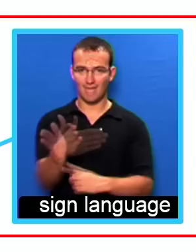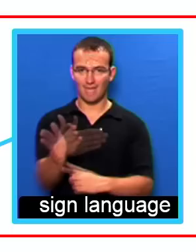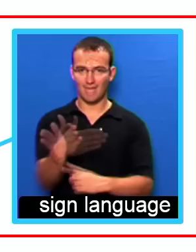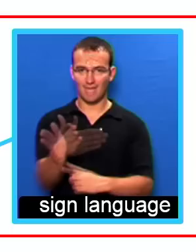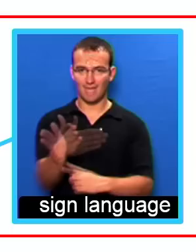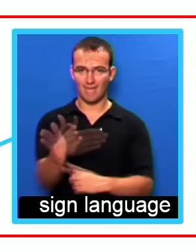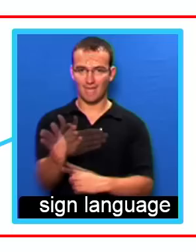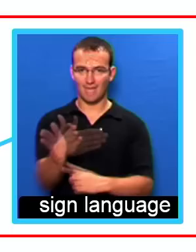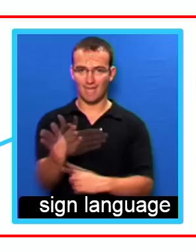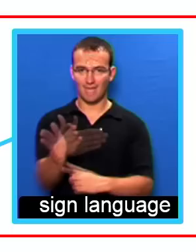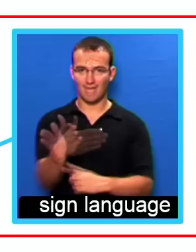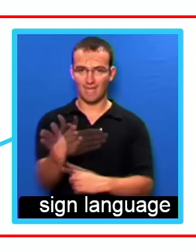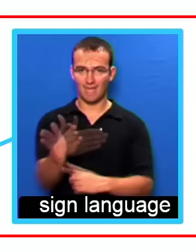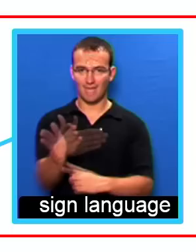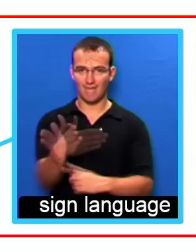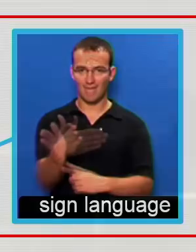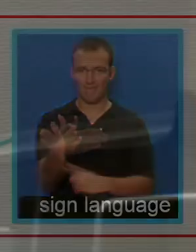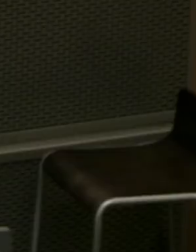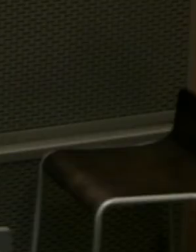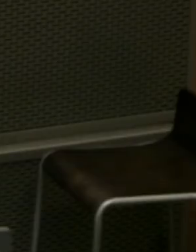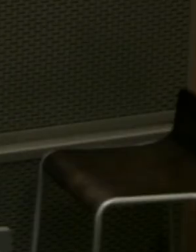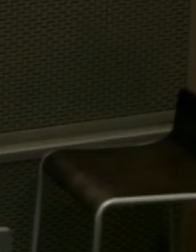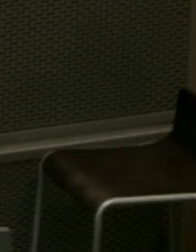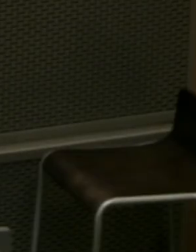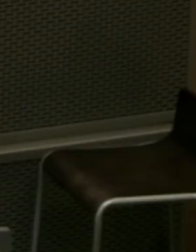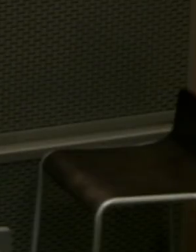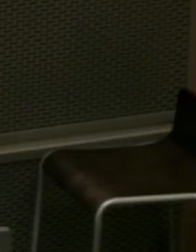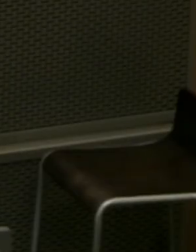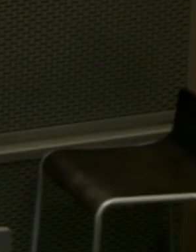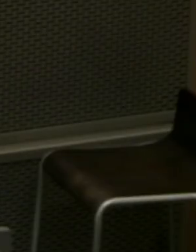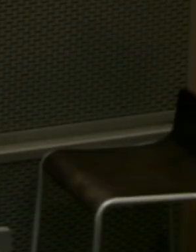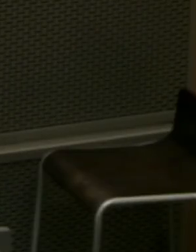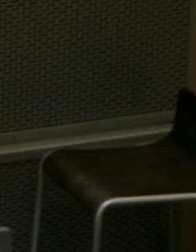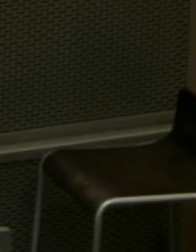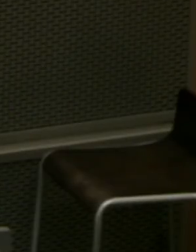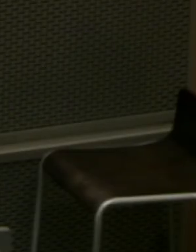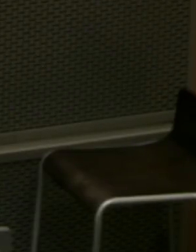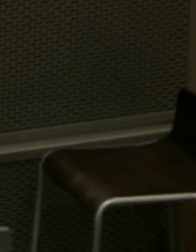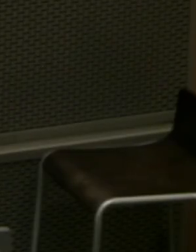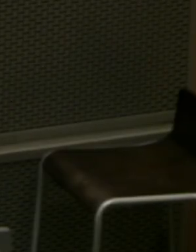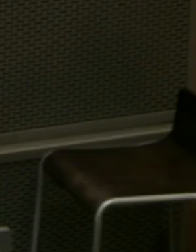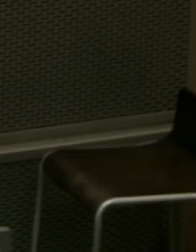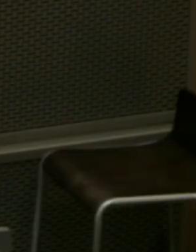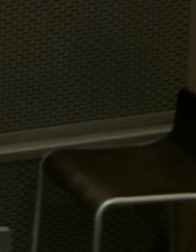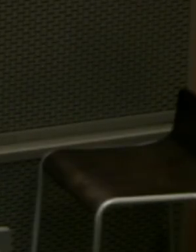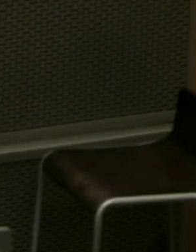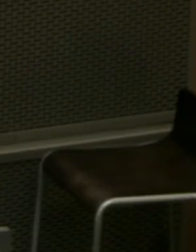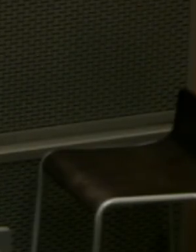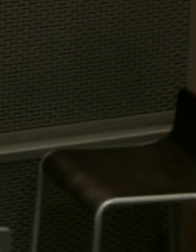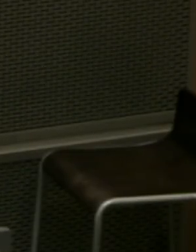because we read spoken language written down. I'm going to focus on these two areas of research. Okay.